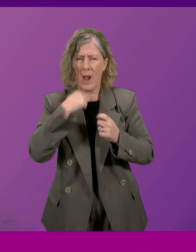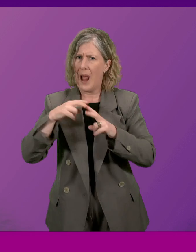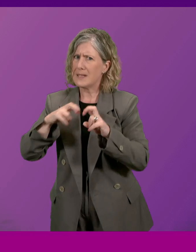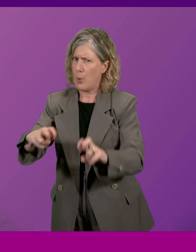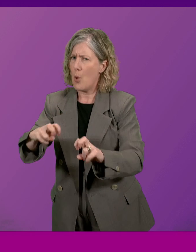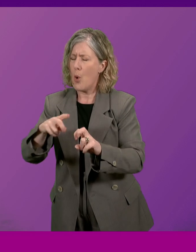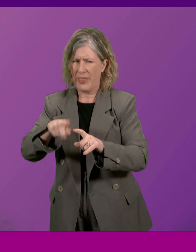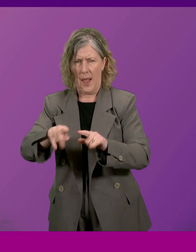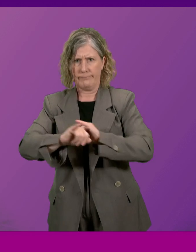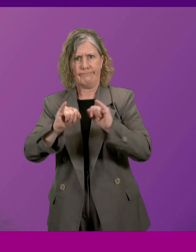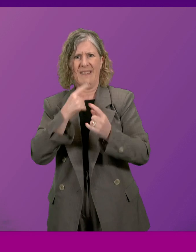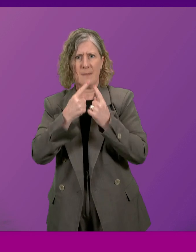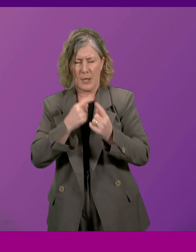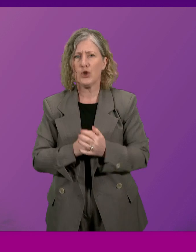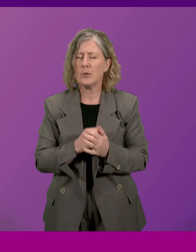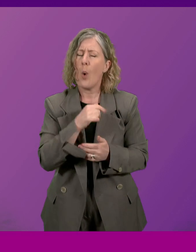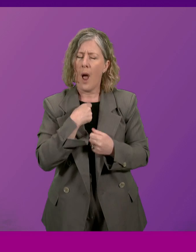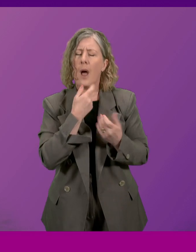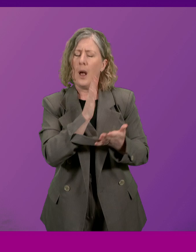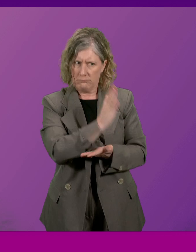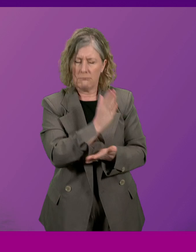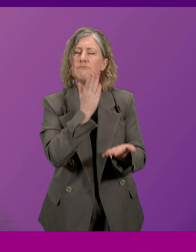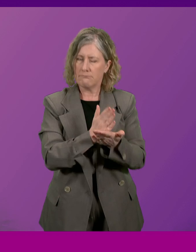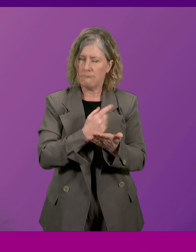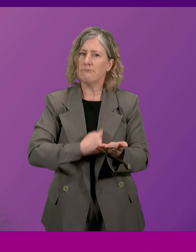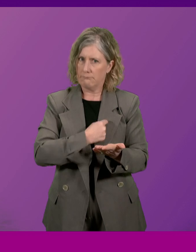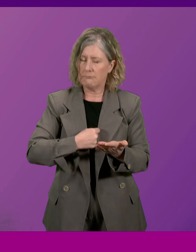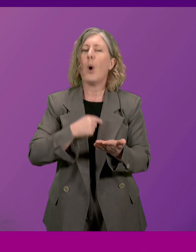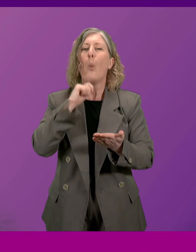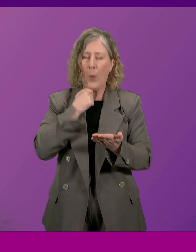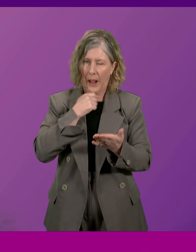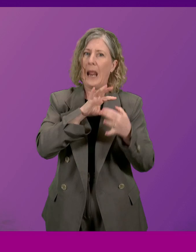I give the assurance that there will be engagement with the BSL community.